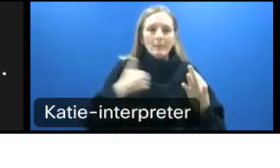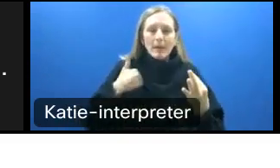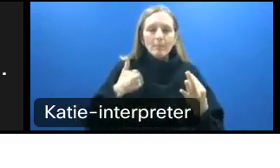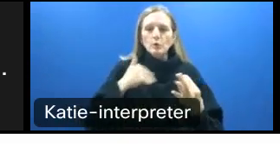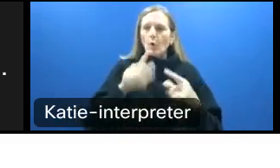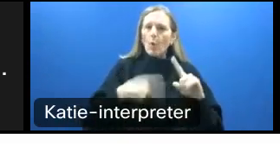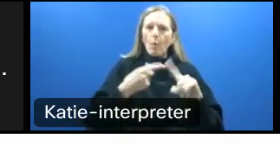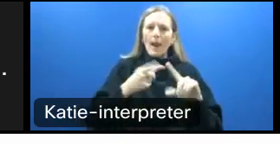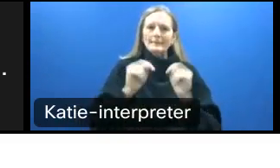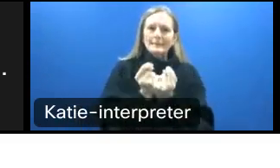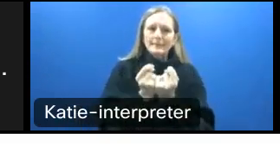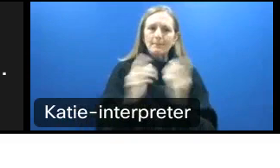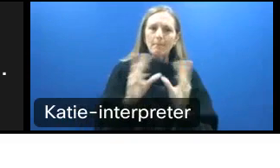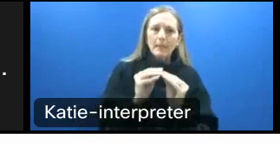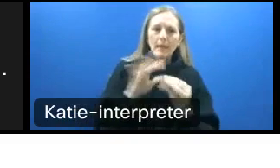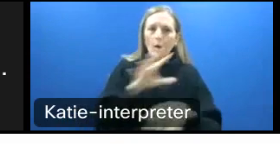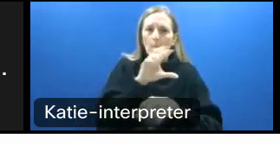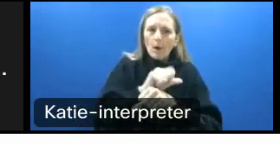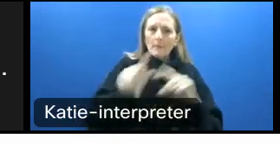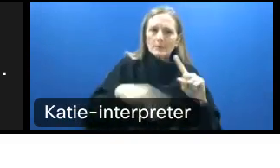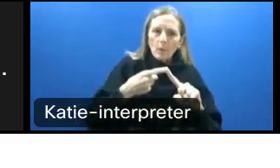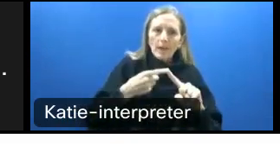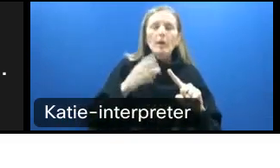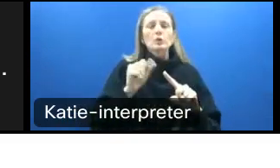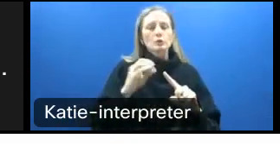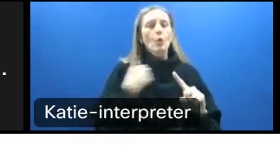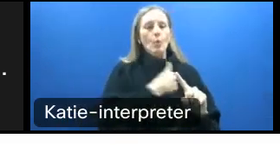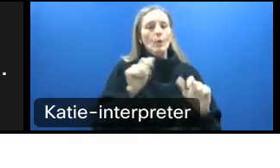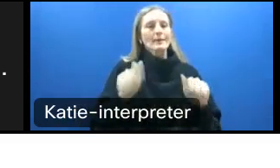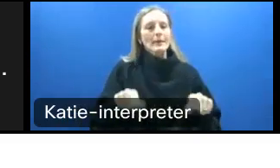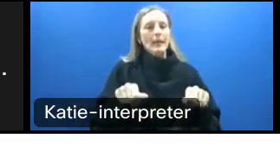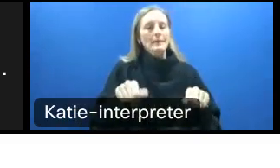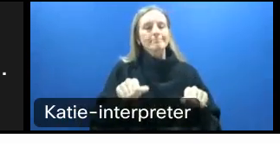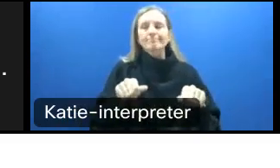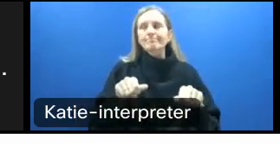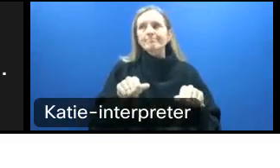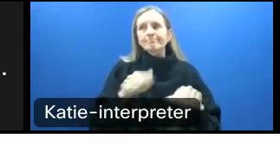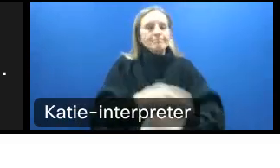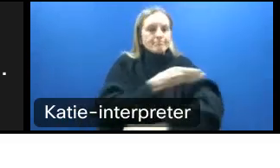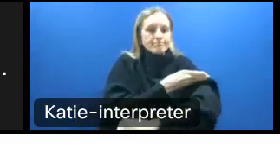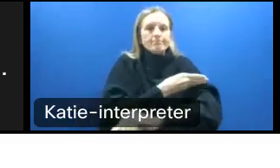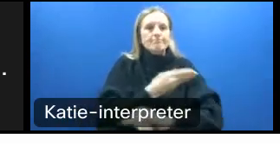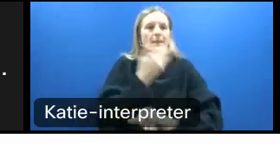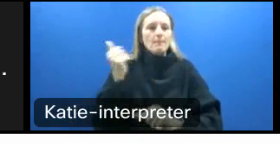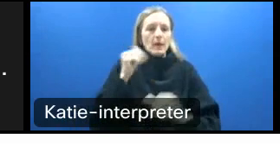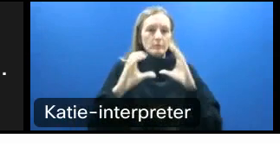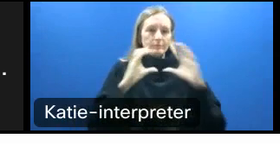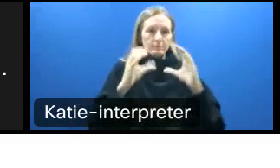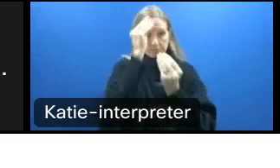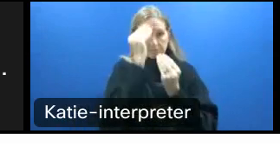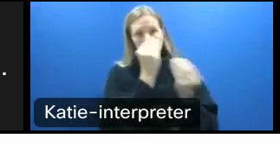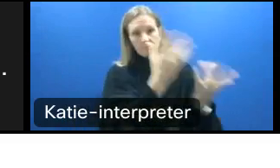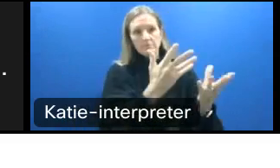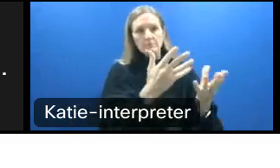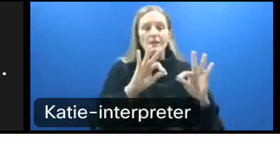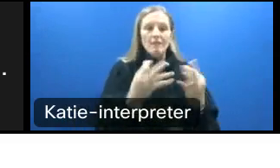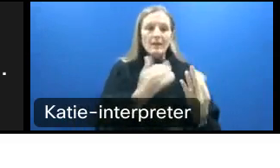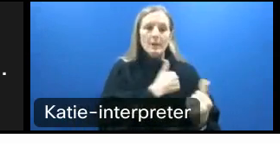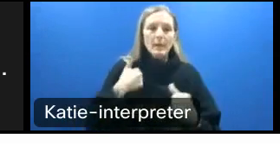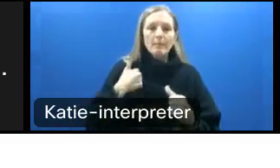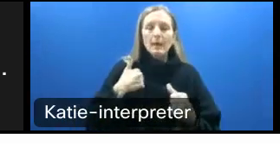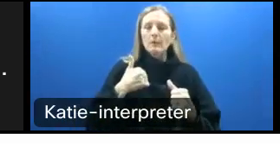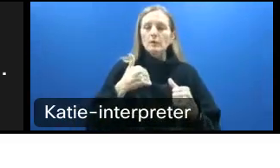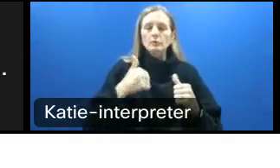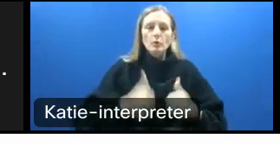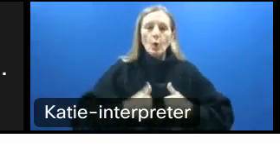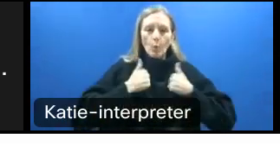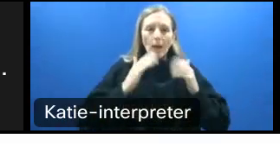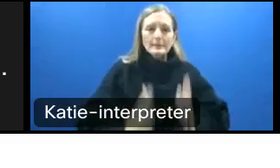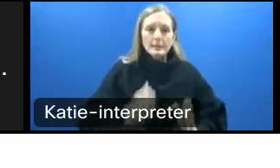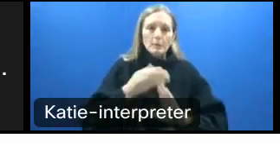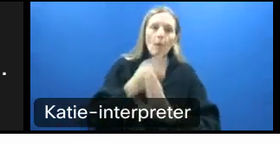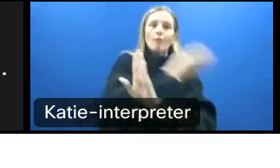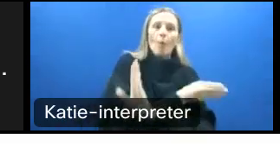There were some opportunities for us to better communicate and send out information. Well, in advance. So, family members, if they elected to attend appointments that were offsite.